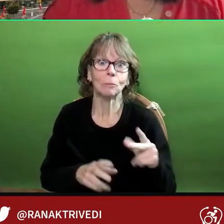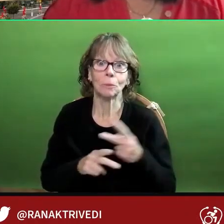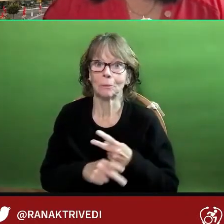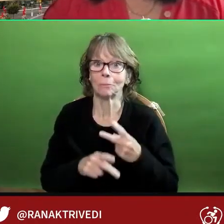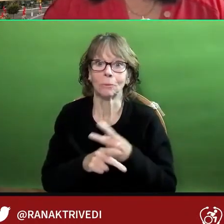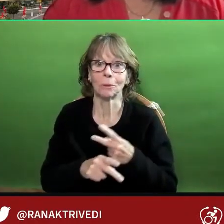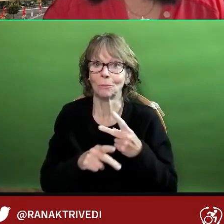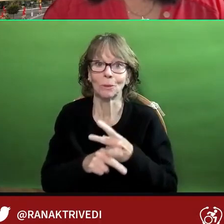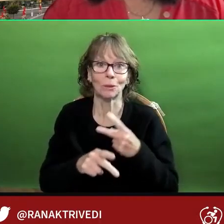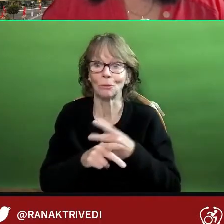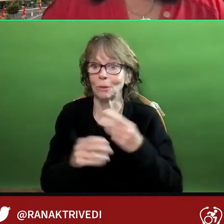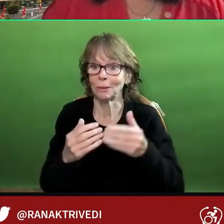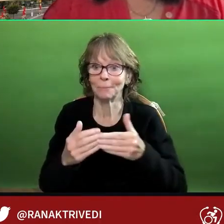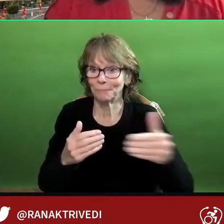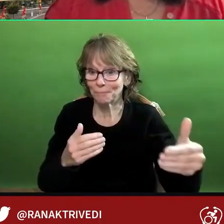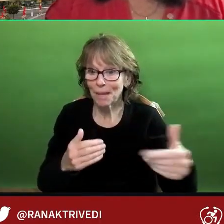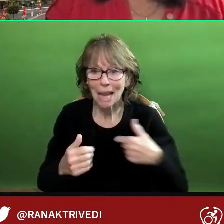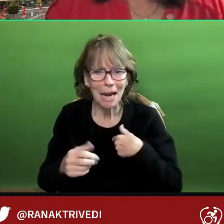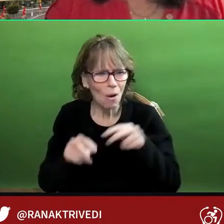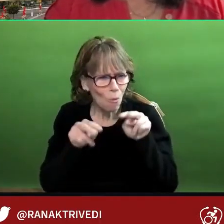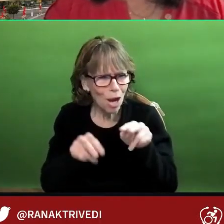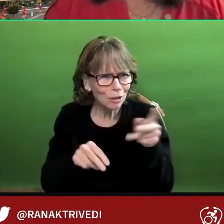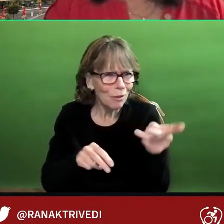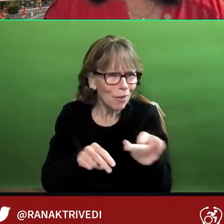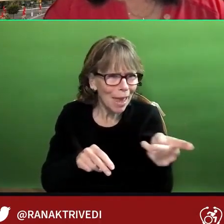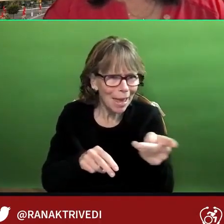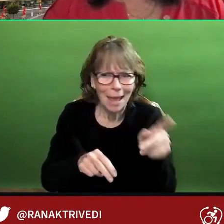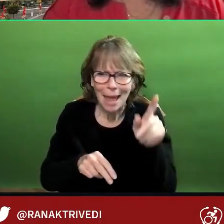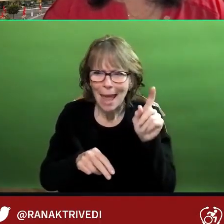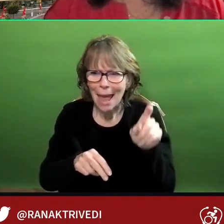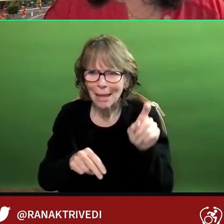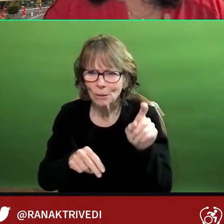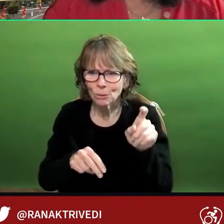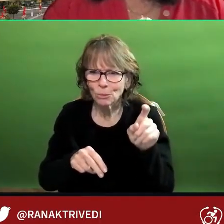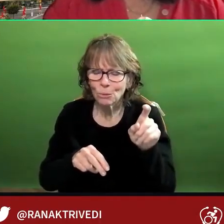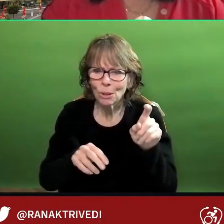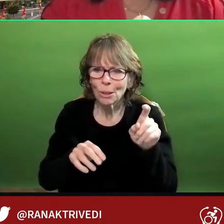as they've navigated their various health condition and just life,